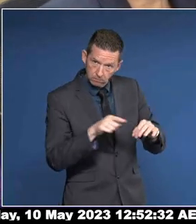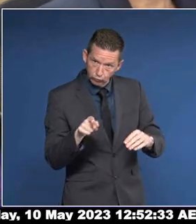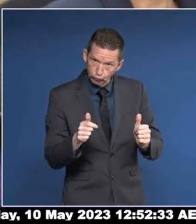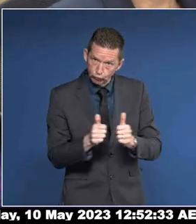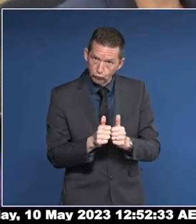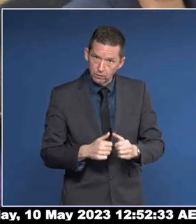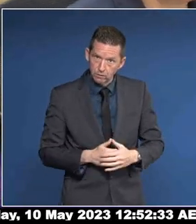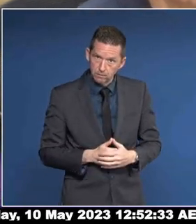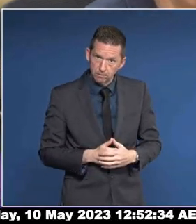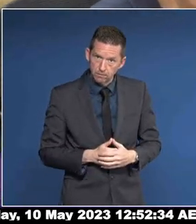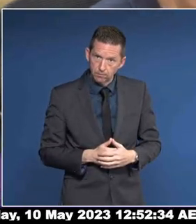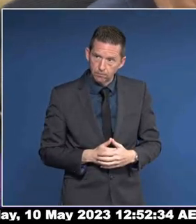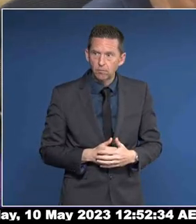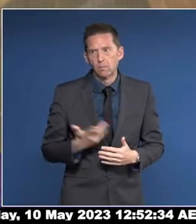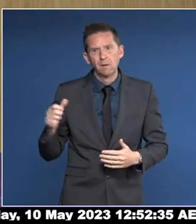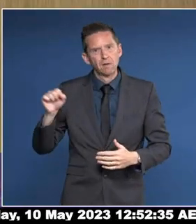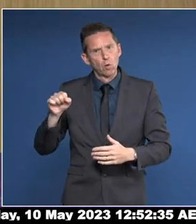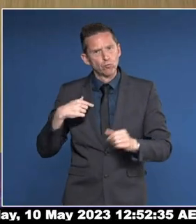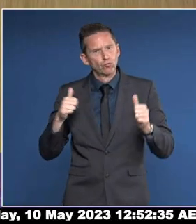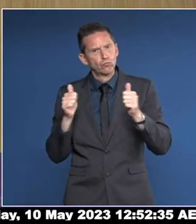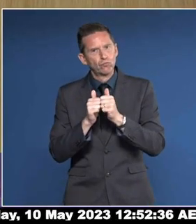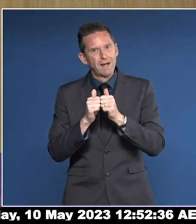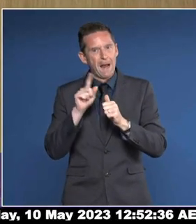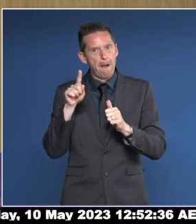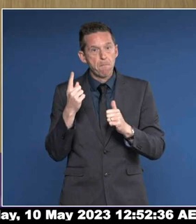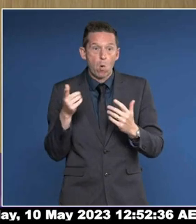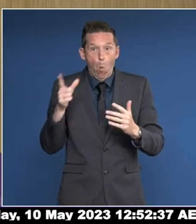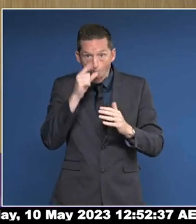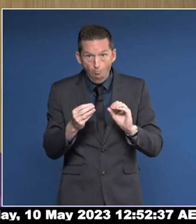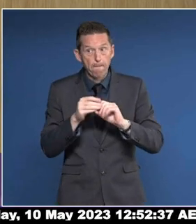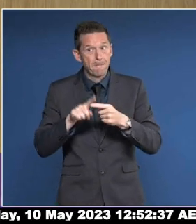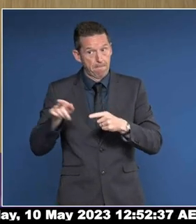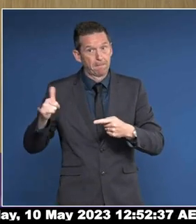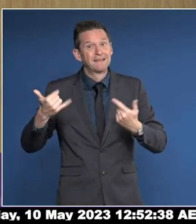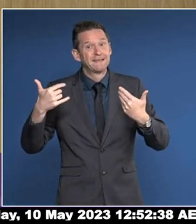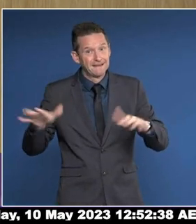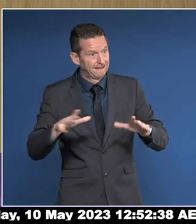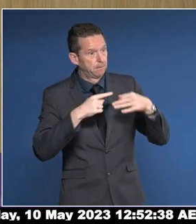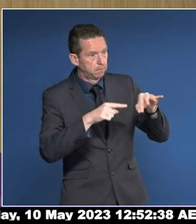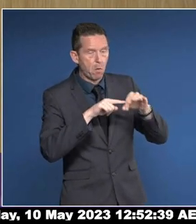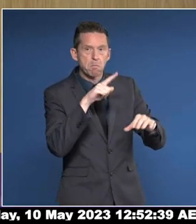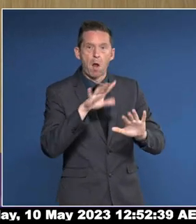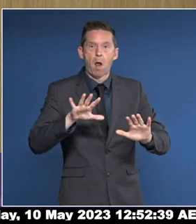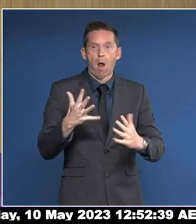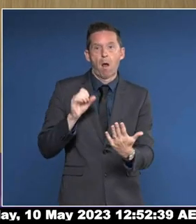There's nothing - I do agree, but there's also nothing to say that wasn't raised with Mr Barrett, and this is a summary of their final outcome or that